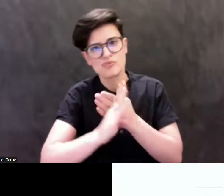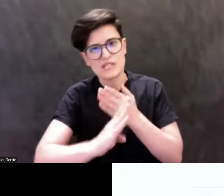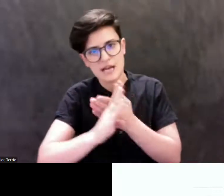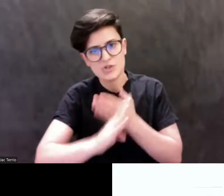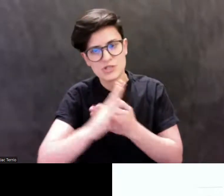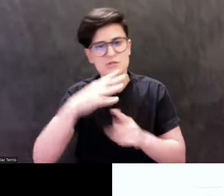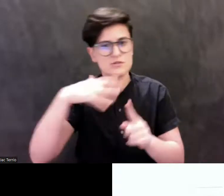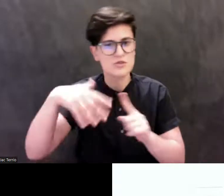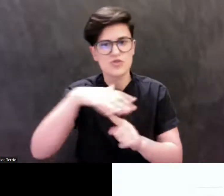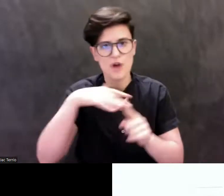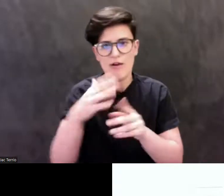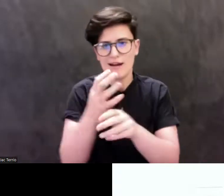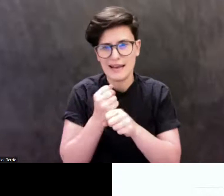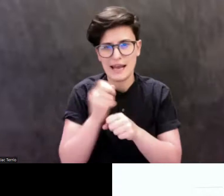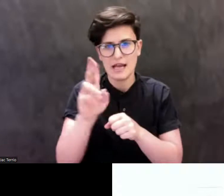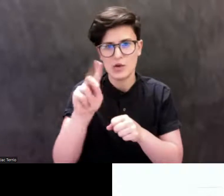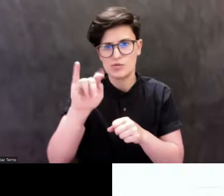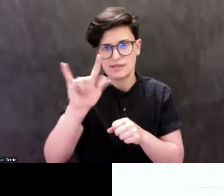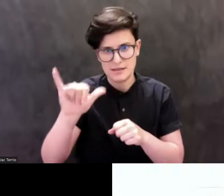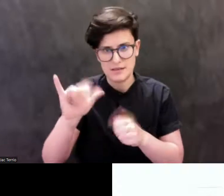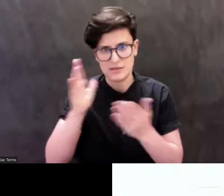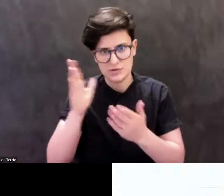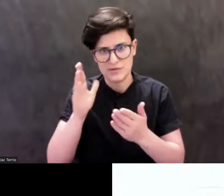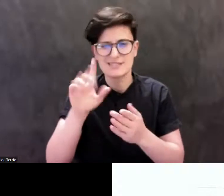particularly when you are on a limited income than many other states.